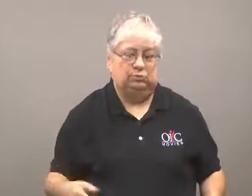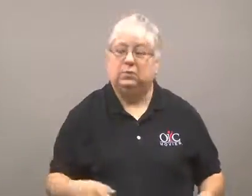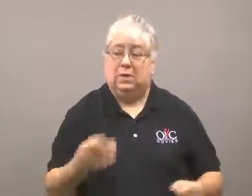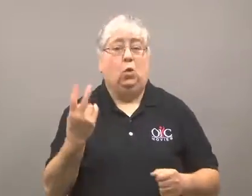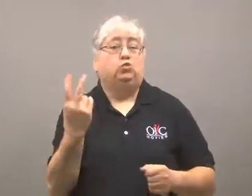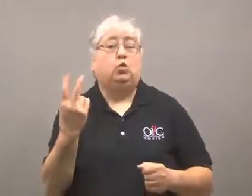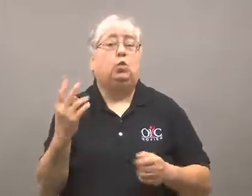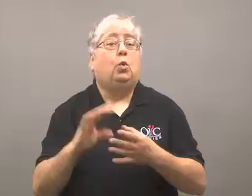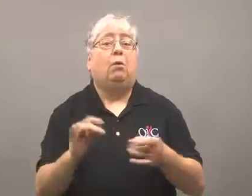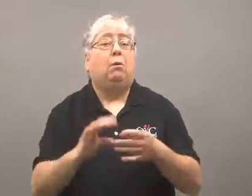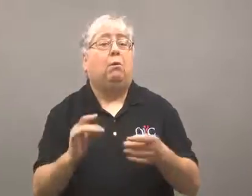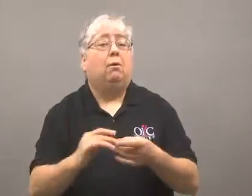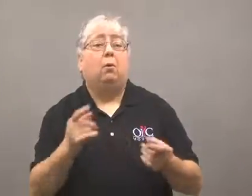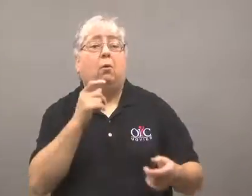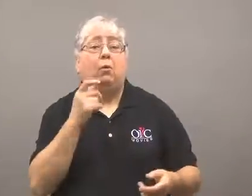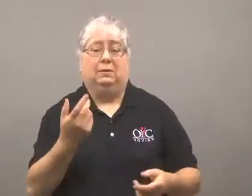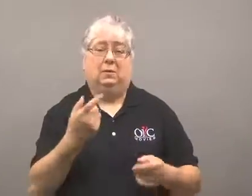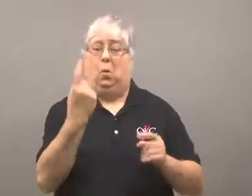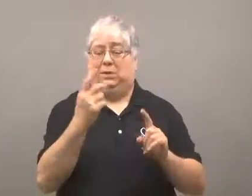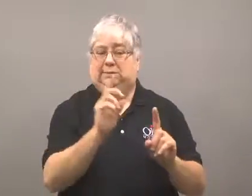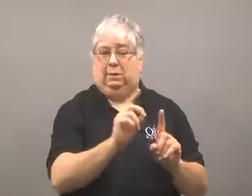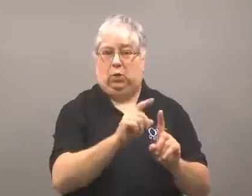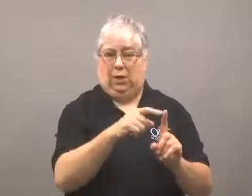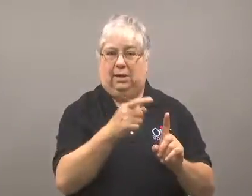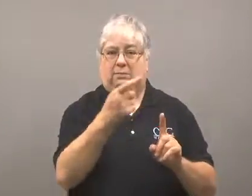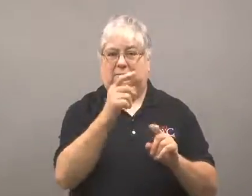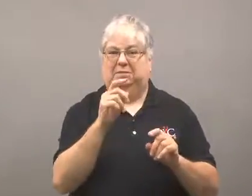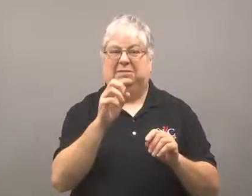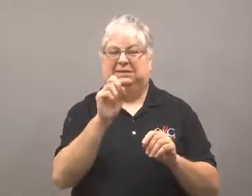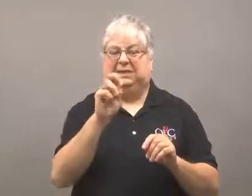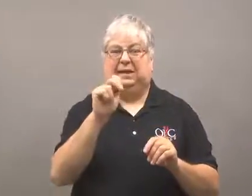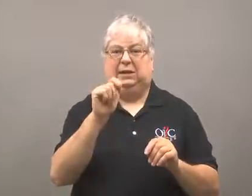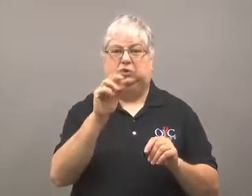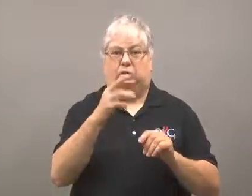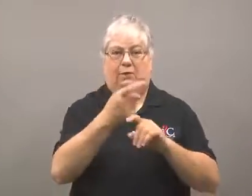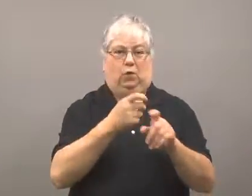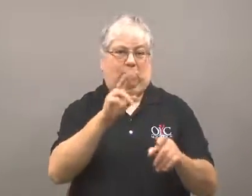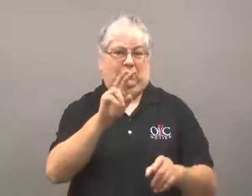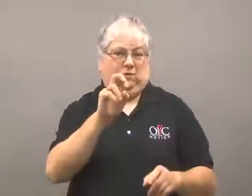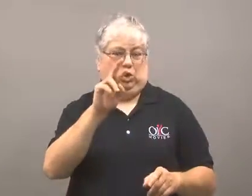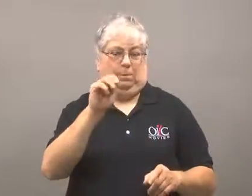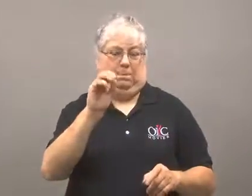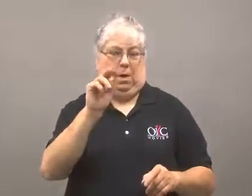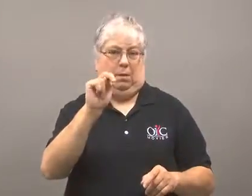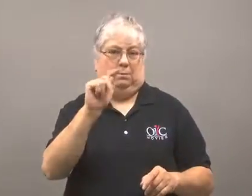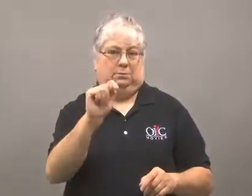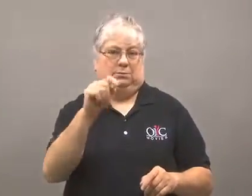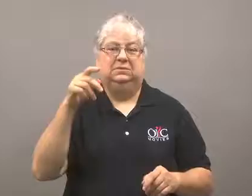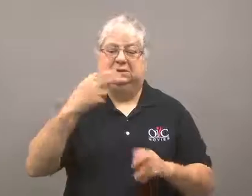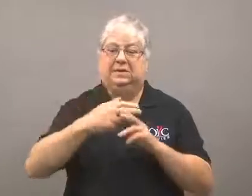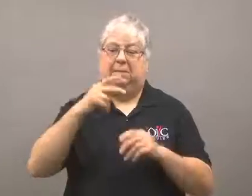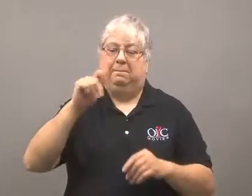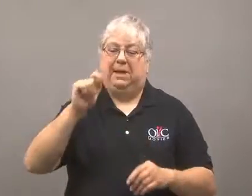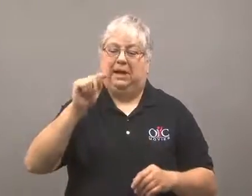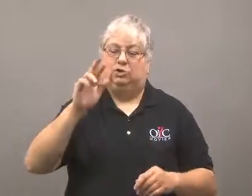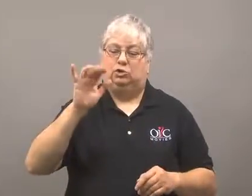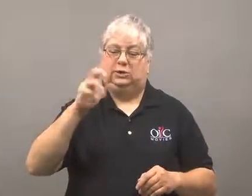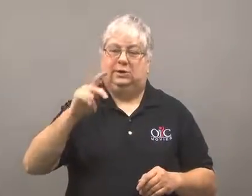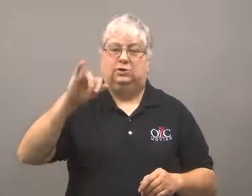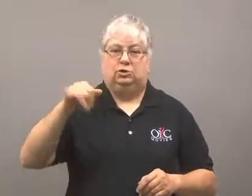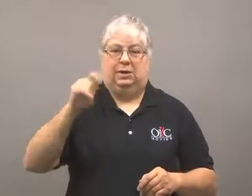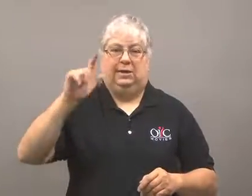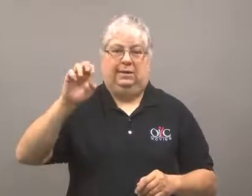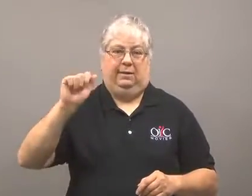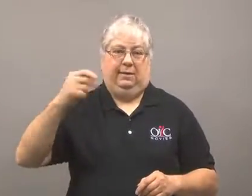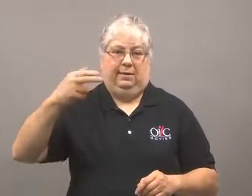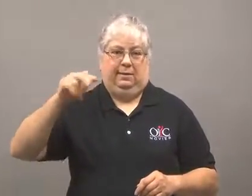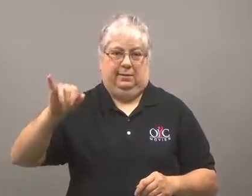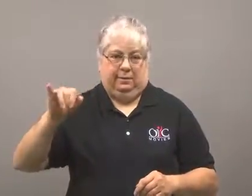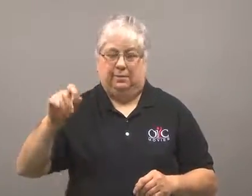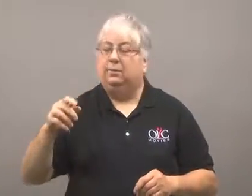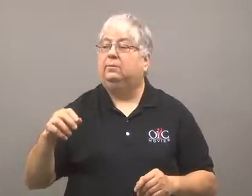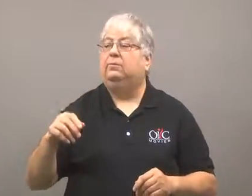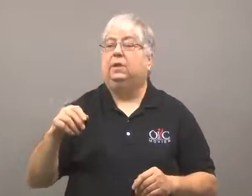Two who support it are Democratic Senator Patrick J. Leahy of Vermont,